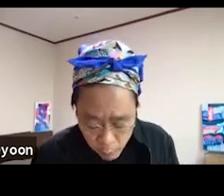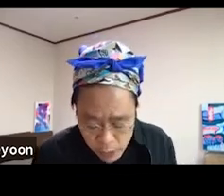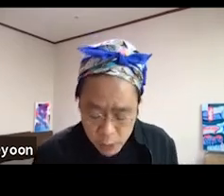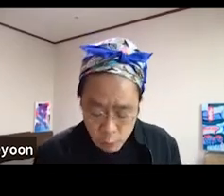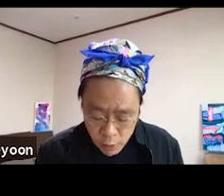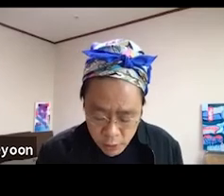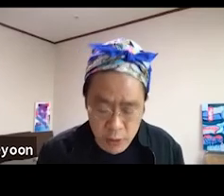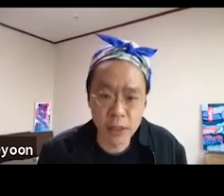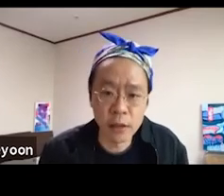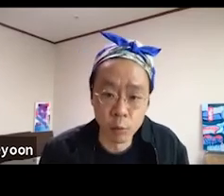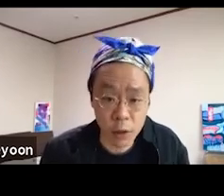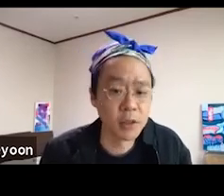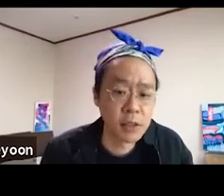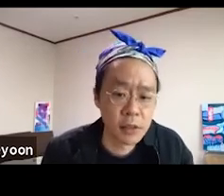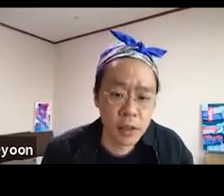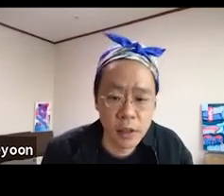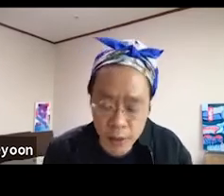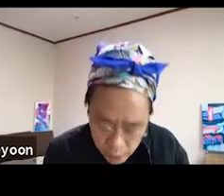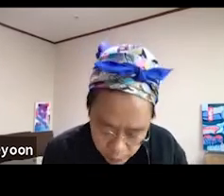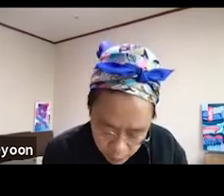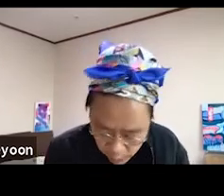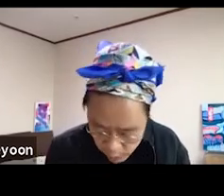What is the world's world's caring world?